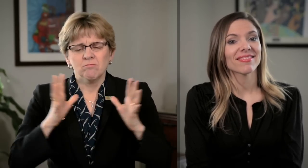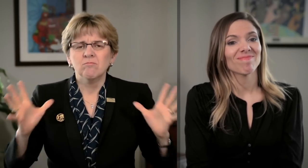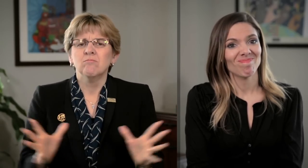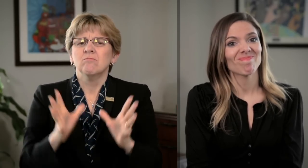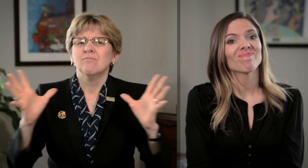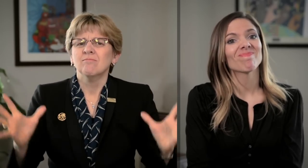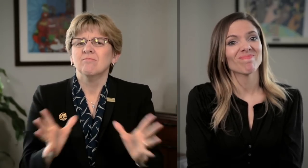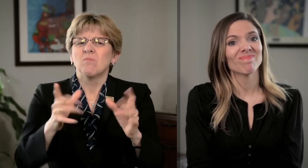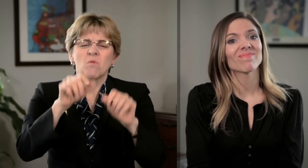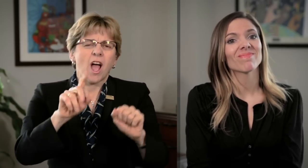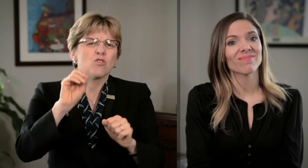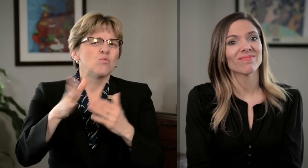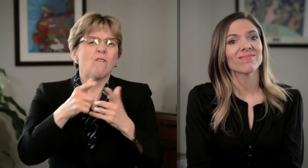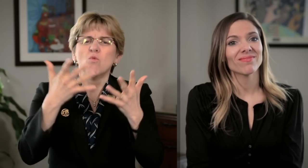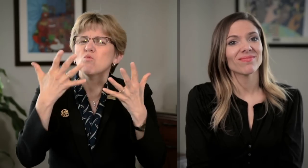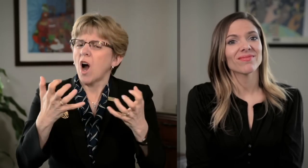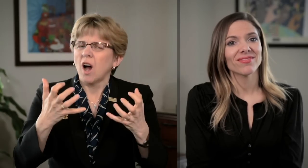They encouraged us. "You can do whatever you want!"